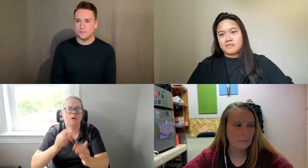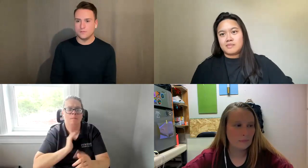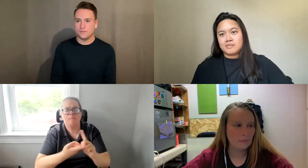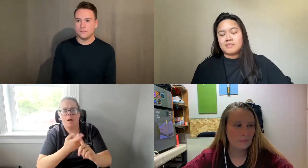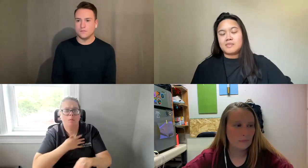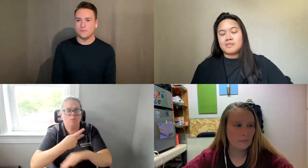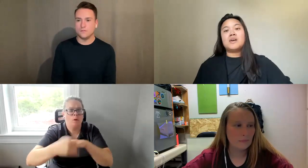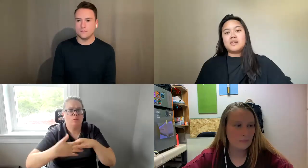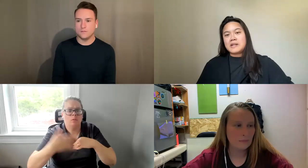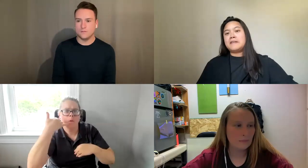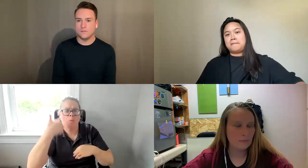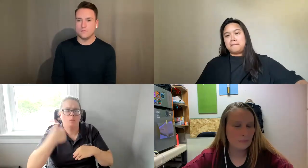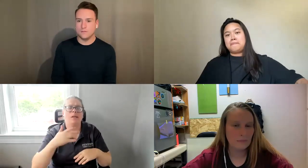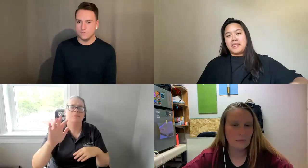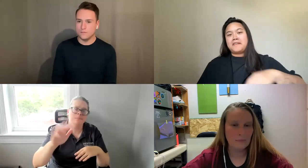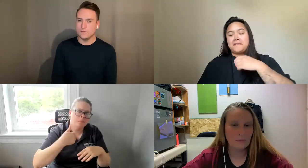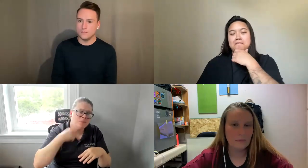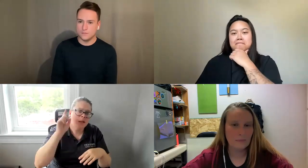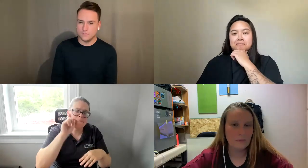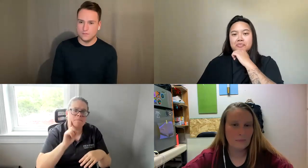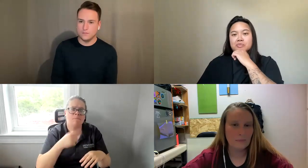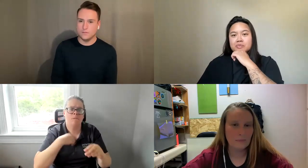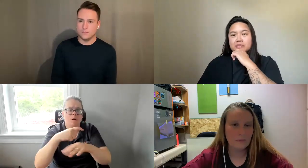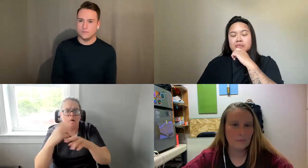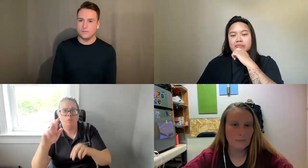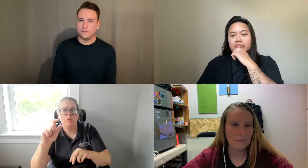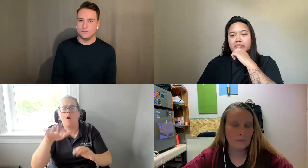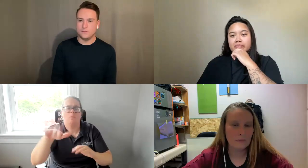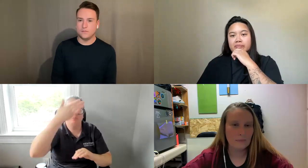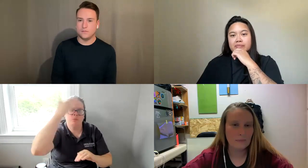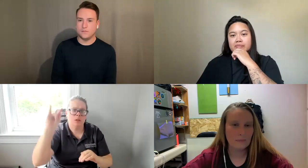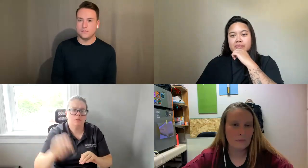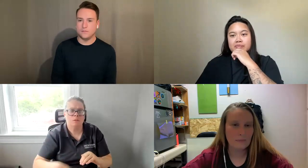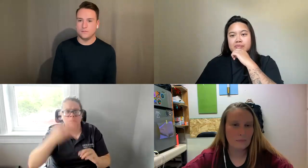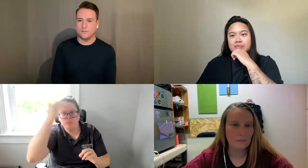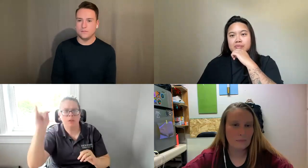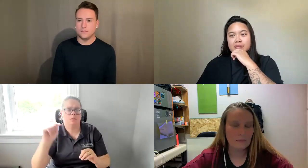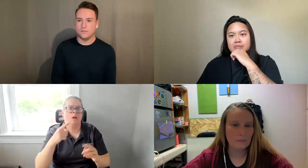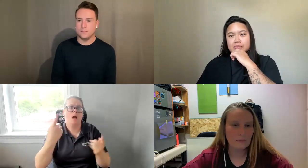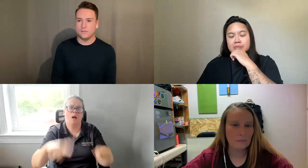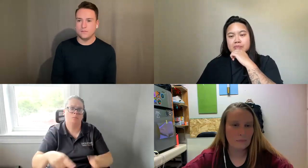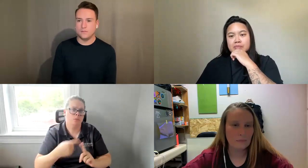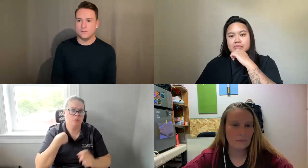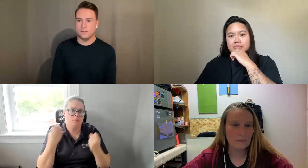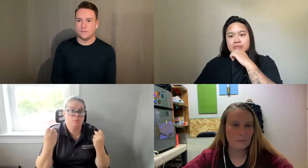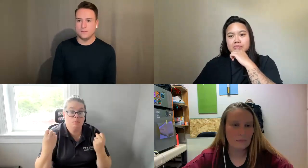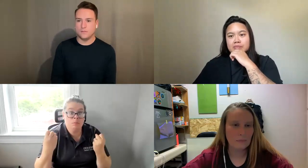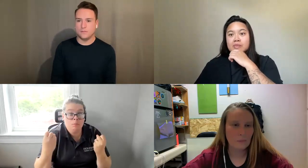on the phone to talk about projects. I would explain I'm deaf. And they would say forget it.